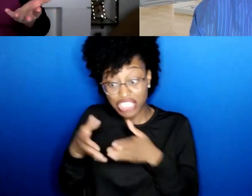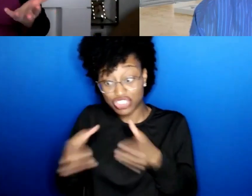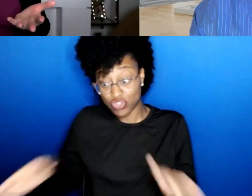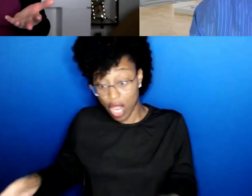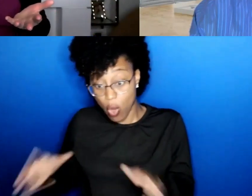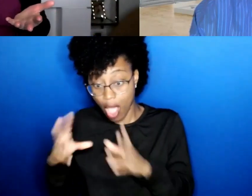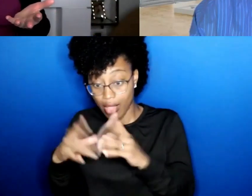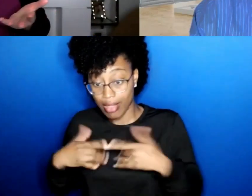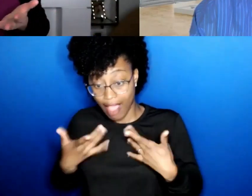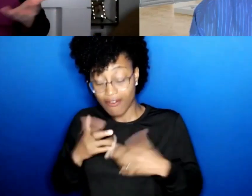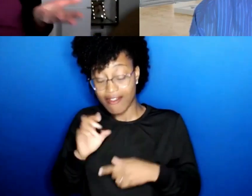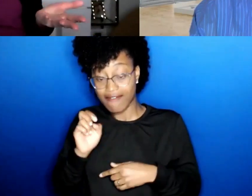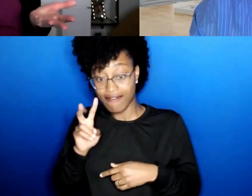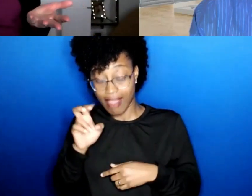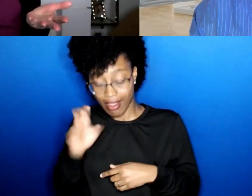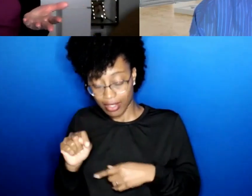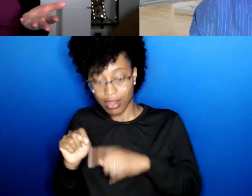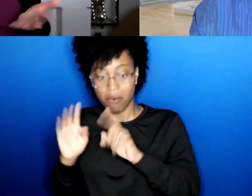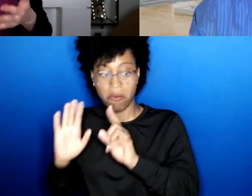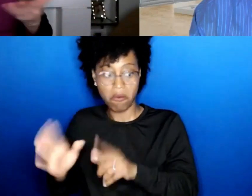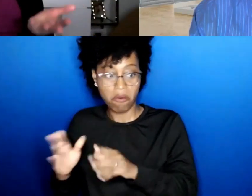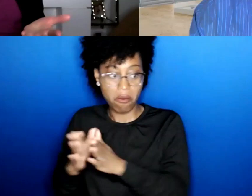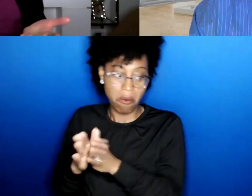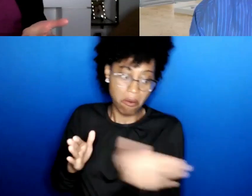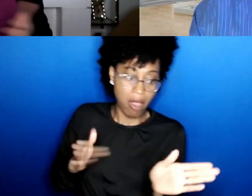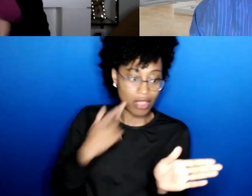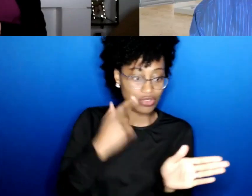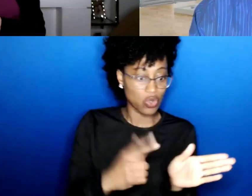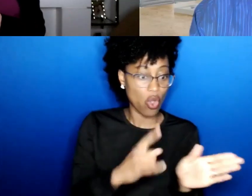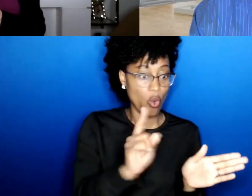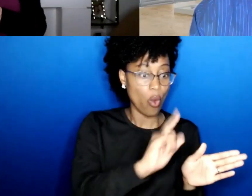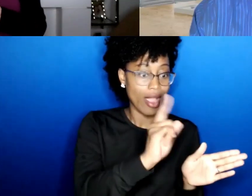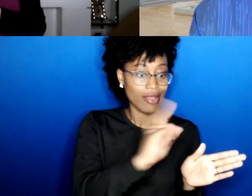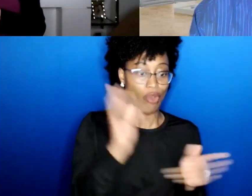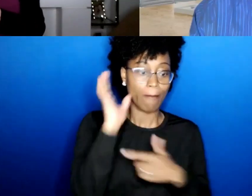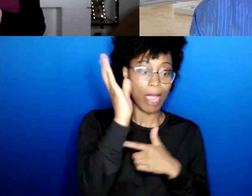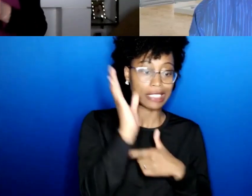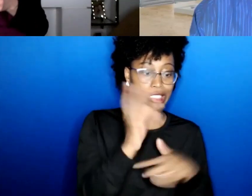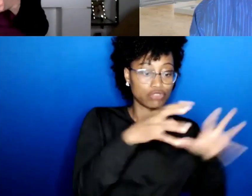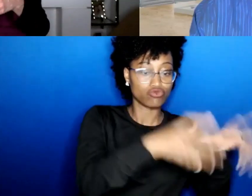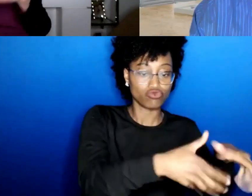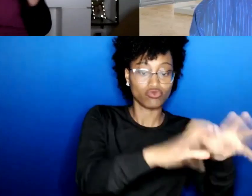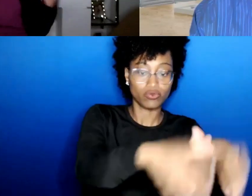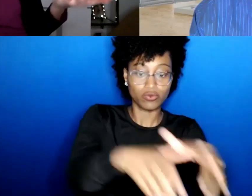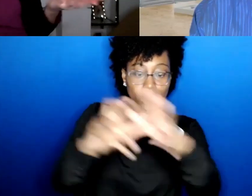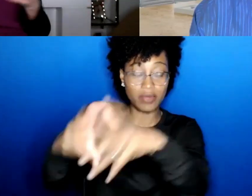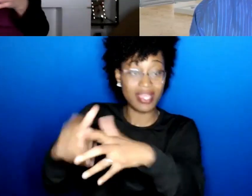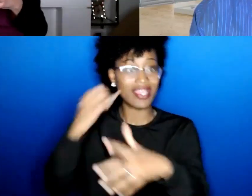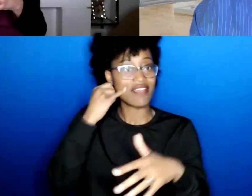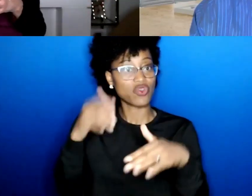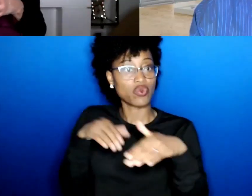you enter our satellite, 06:22:16 our convening center.